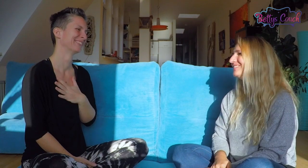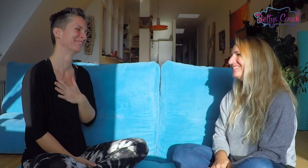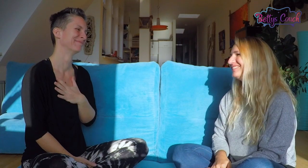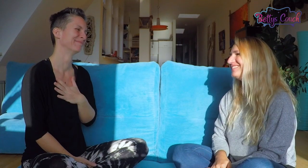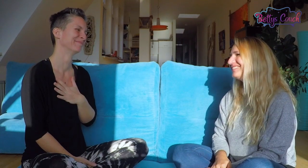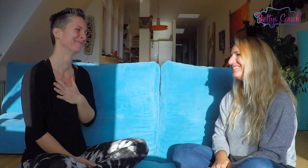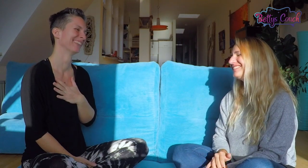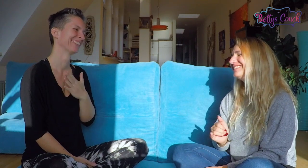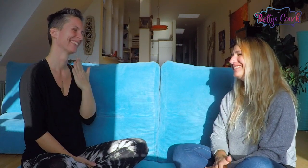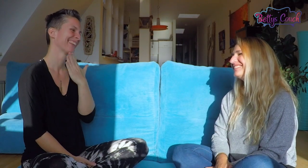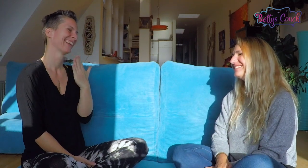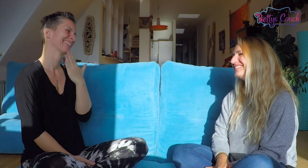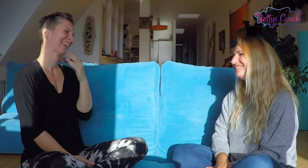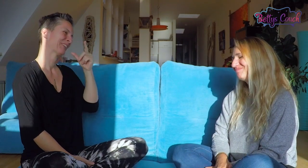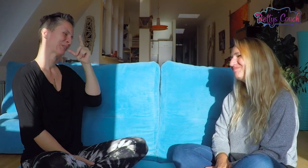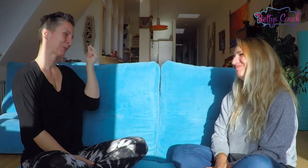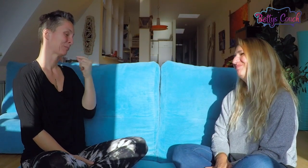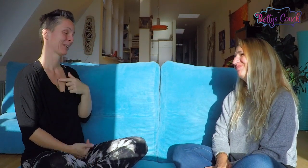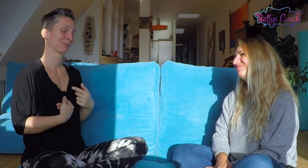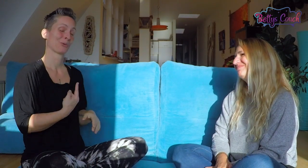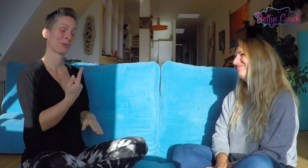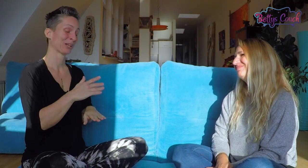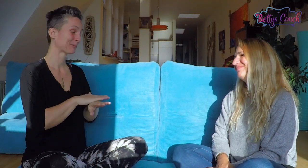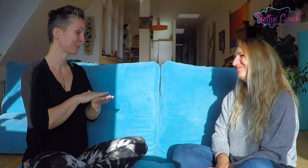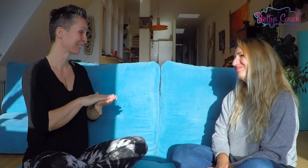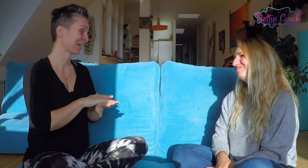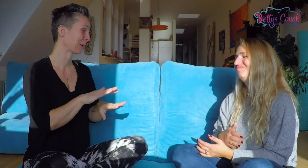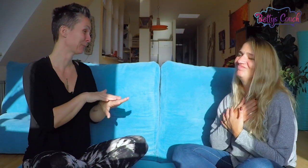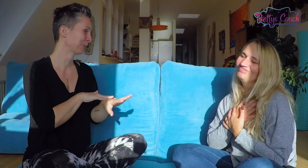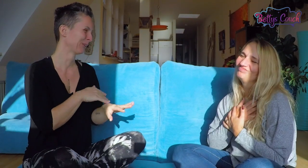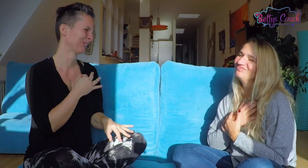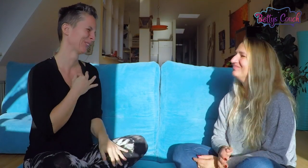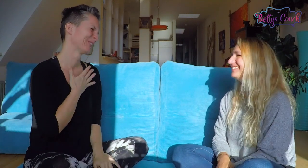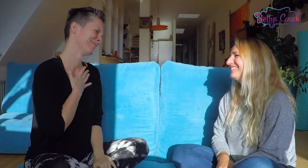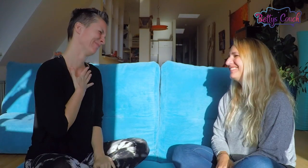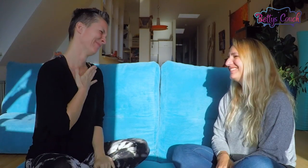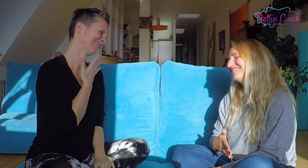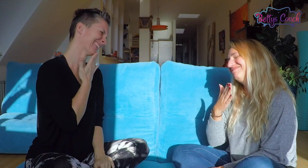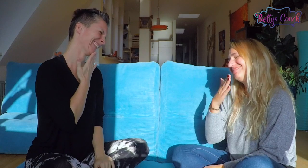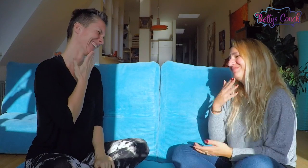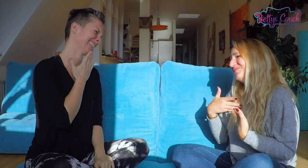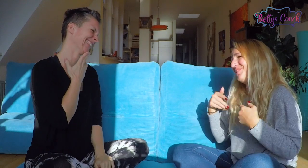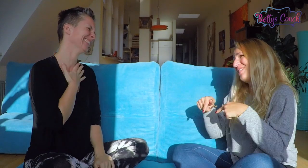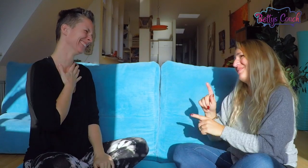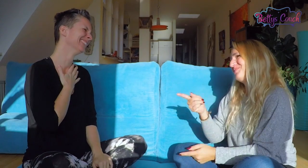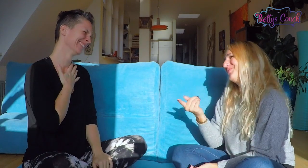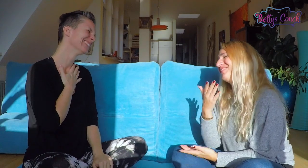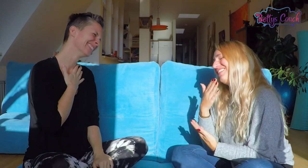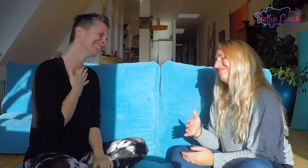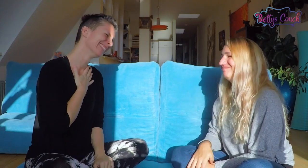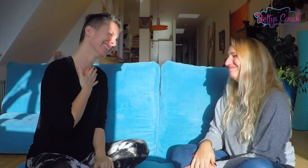Thank you, thank you, Toma! It was very emotional and touching for me! Betty: Thank you! Toma: Thank you for being here today.